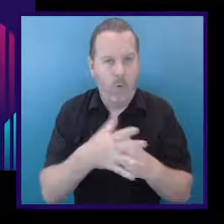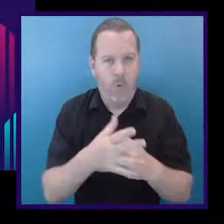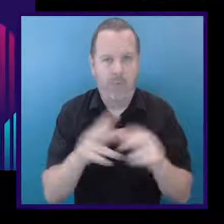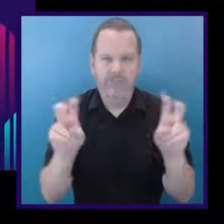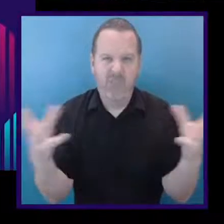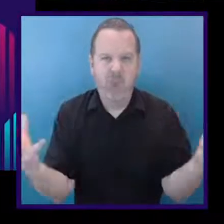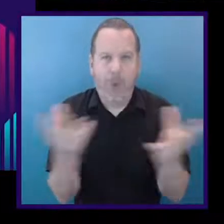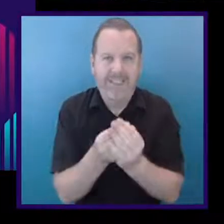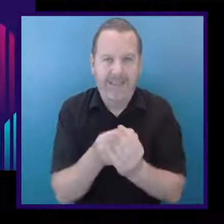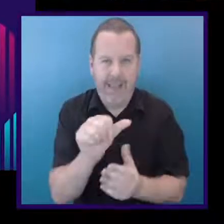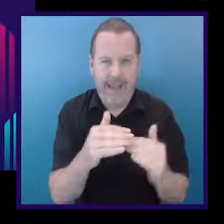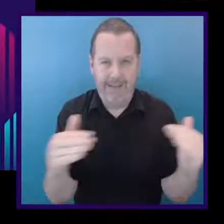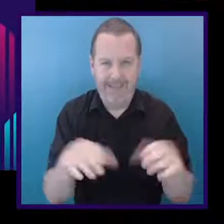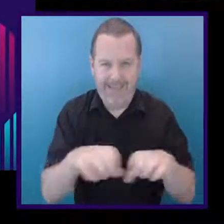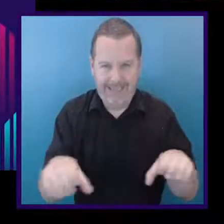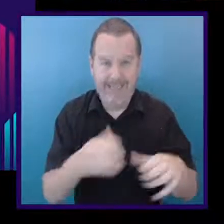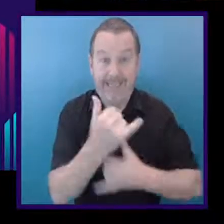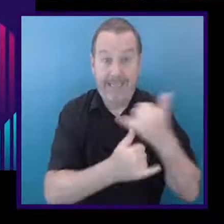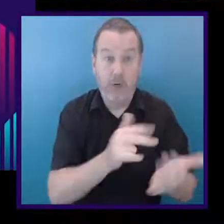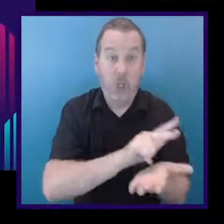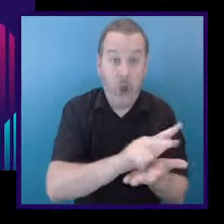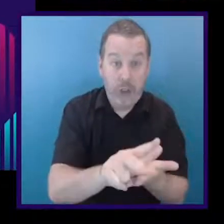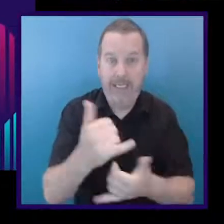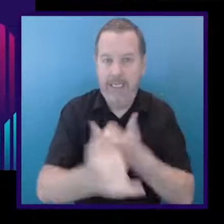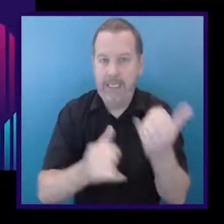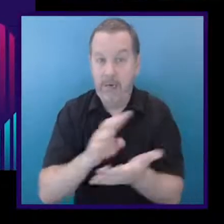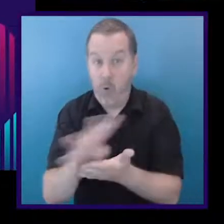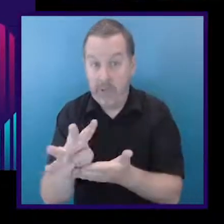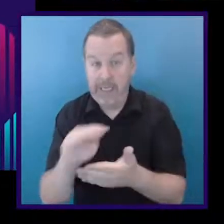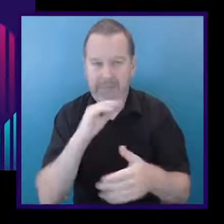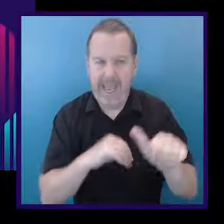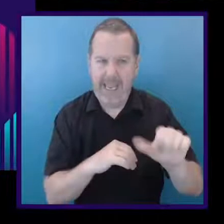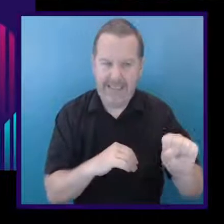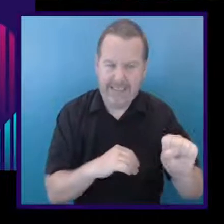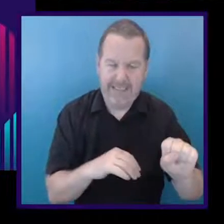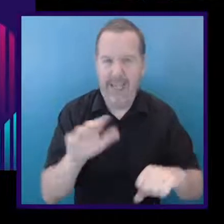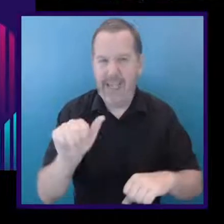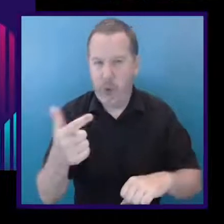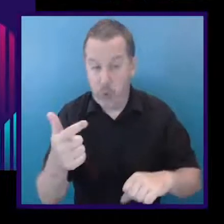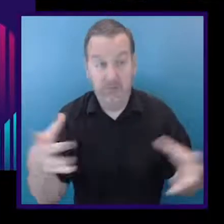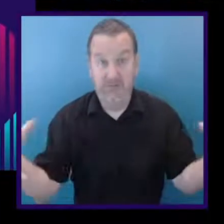or 14 pupils, or AS and A2pupils are taught together at the same time with the same teacher.